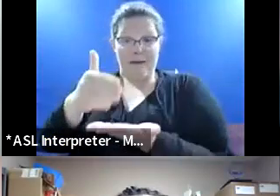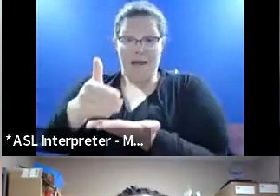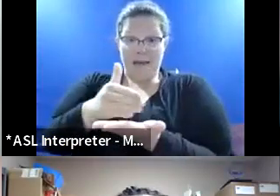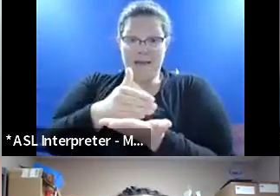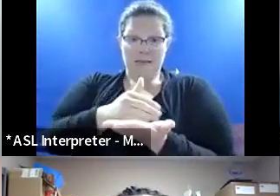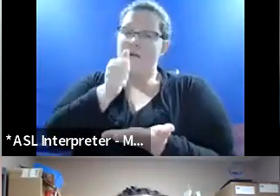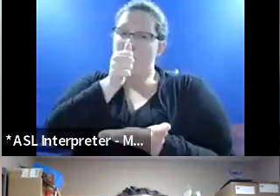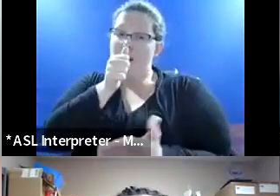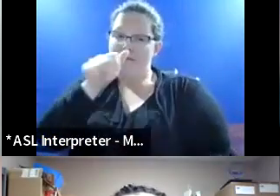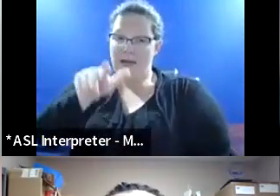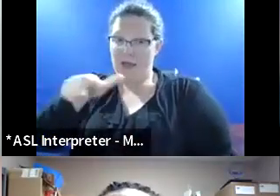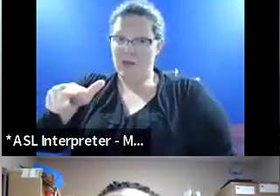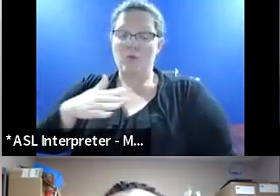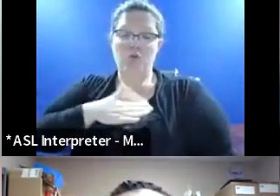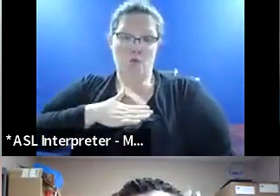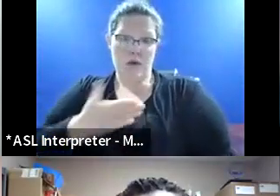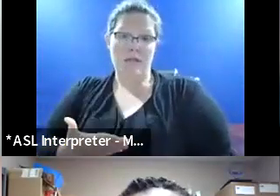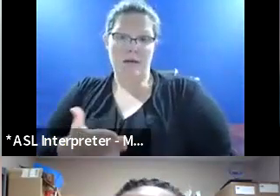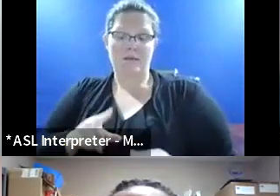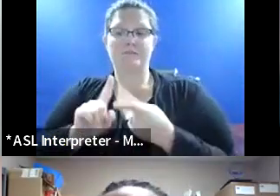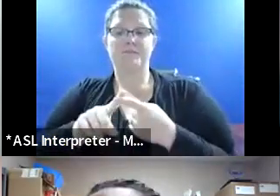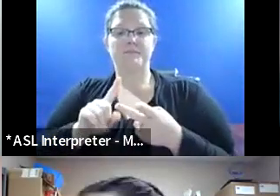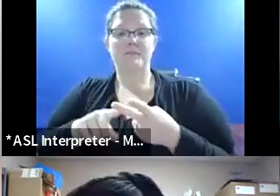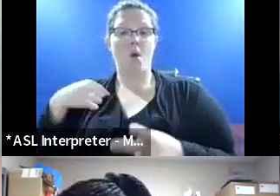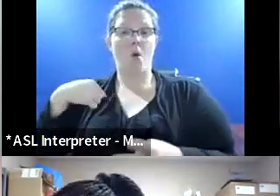OBVIOUSLY, THEY HAVE TO HAVE EMPLOYMENT AND EVERYTHING ELSE ALREADY LINED UP PRIOR TO THAT, OBVIOUSLY.